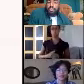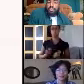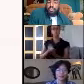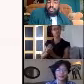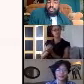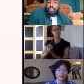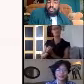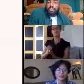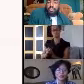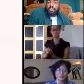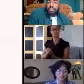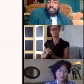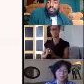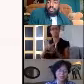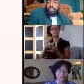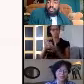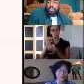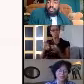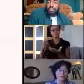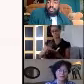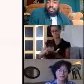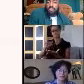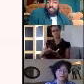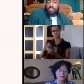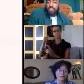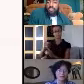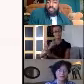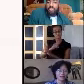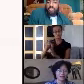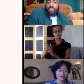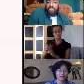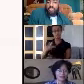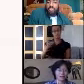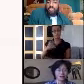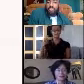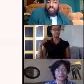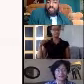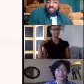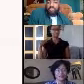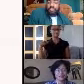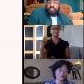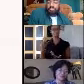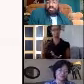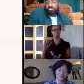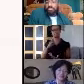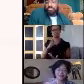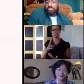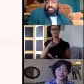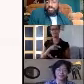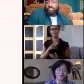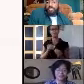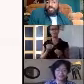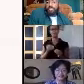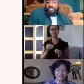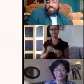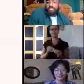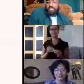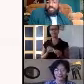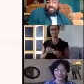that situation but really, that is a bit performative in that he, you see that he's not really doing